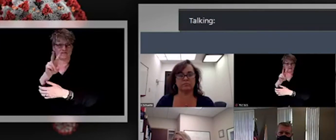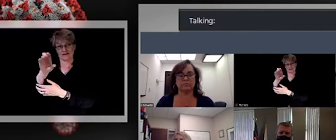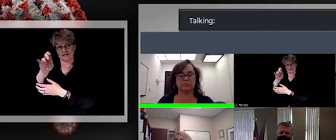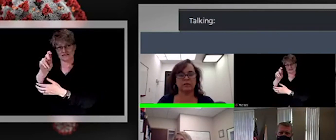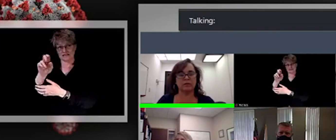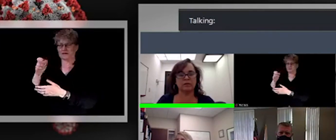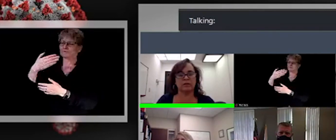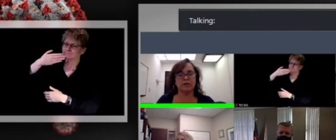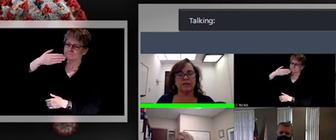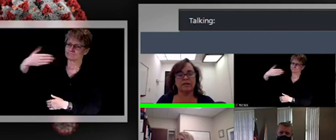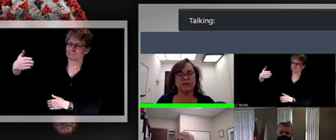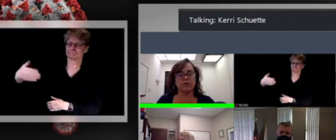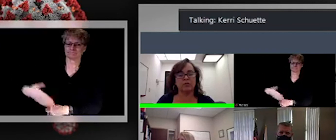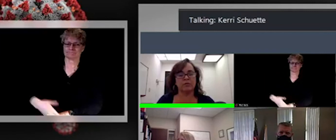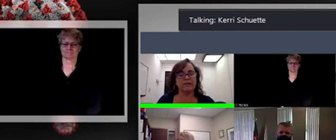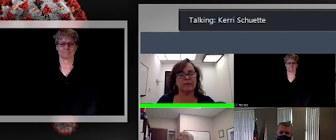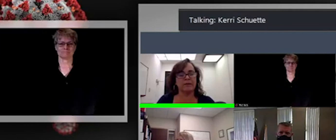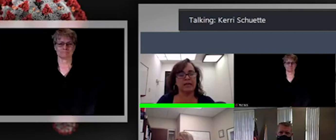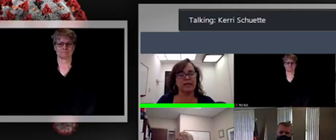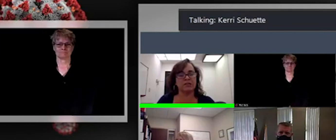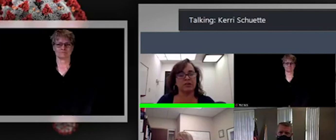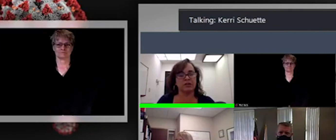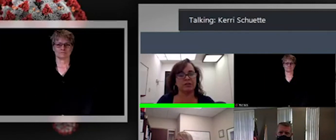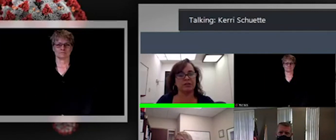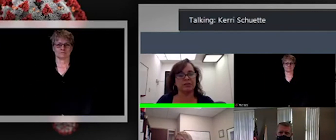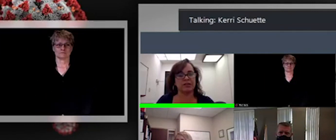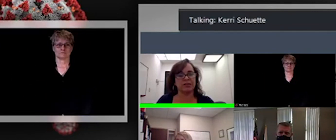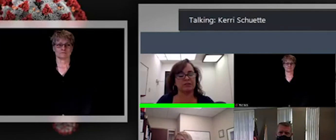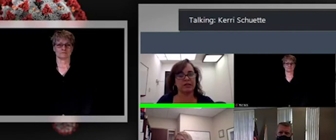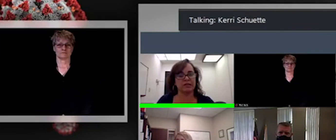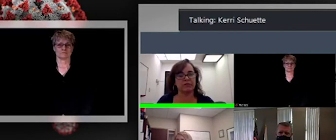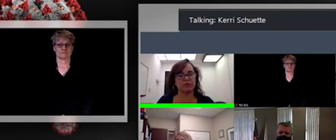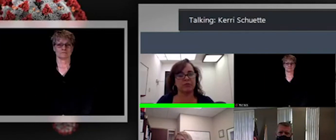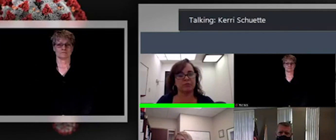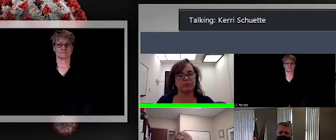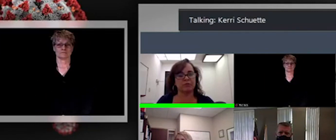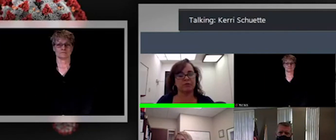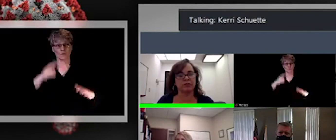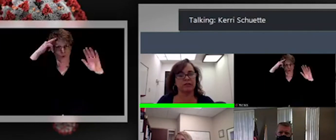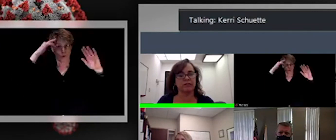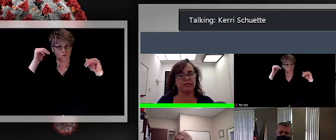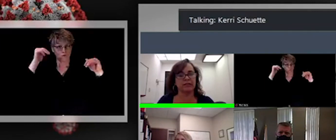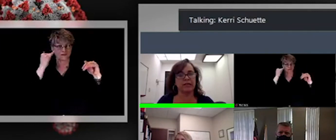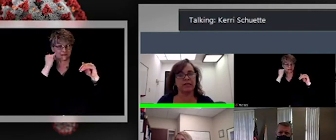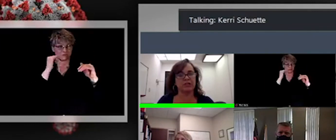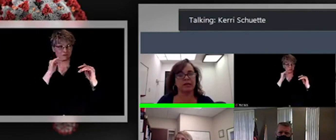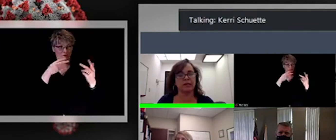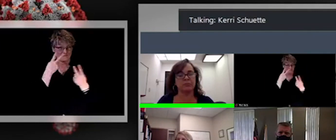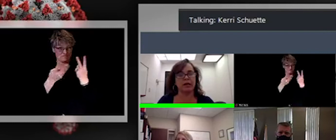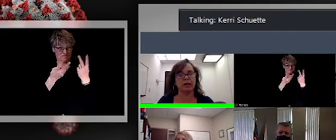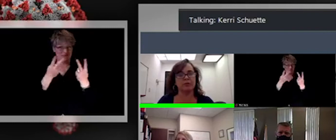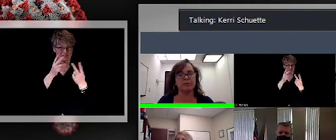Hopefully, that page on ShastaReady.org, the “Roadmap to Recovery” link page helps